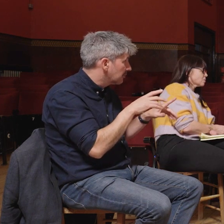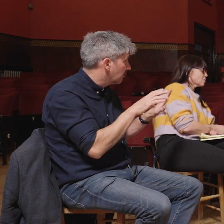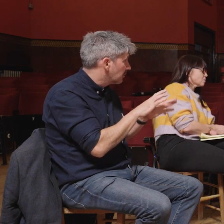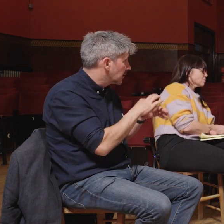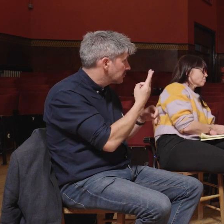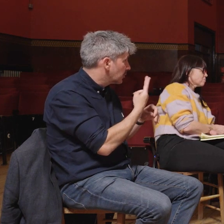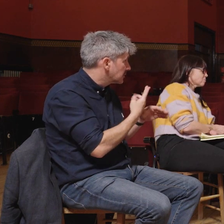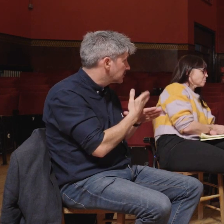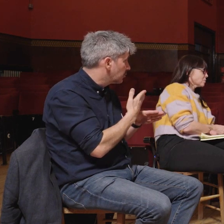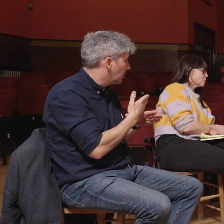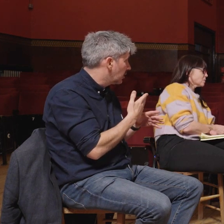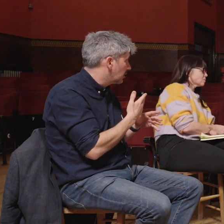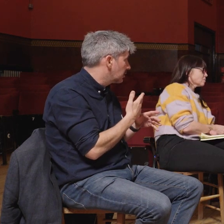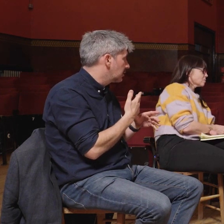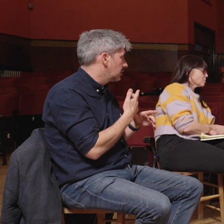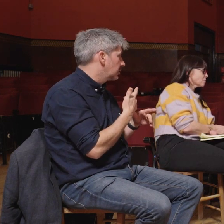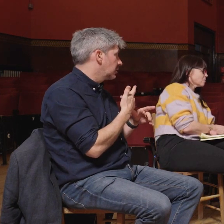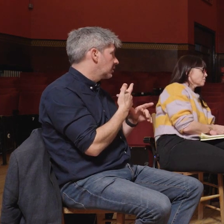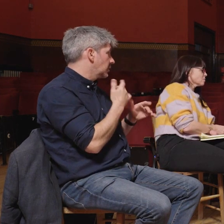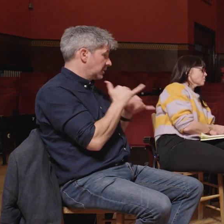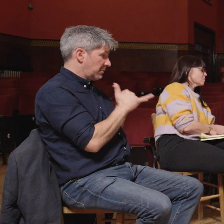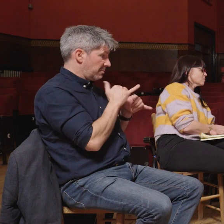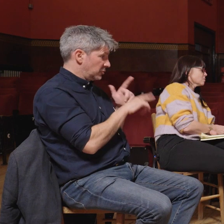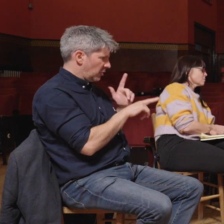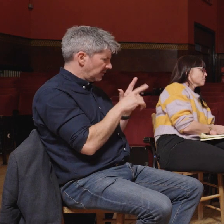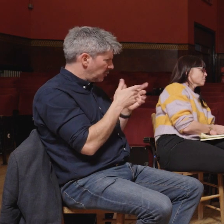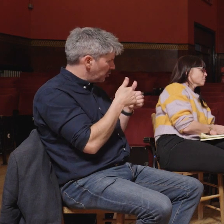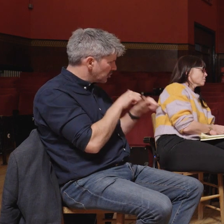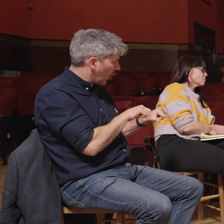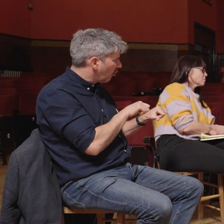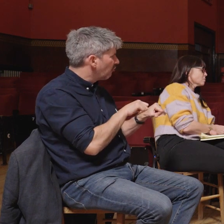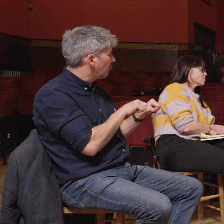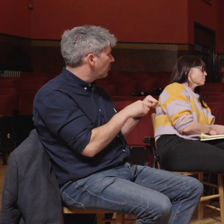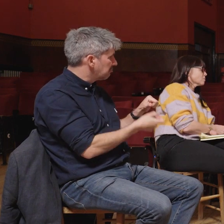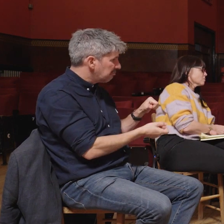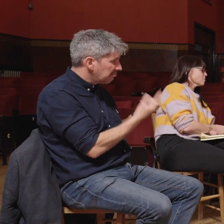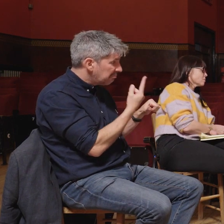We are sometimes trying to solve when someone has